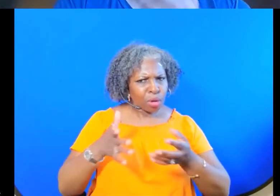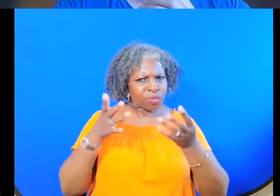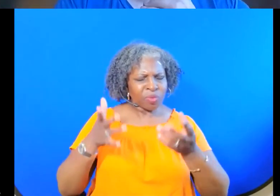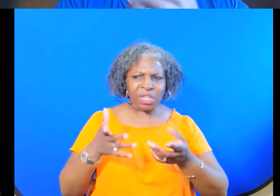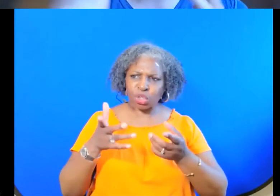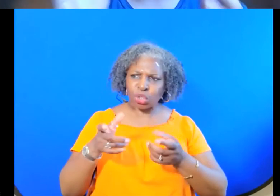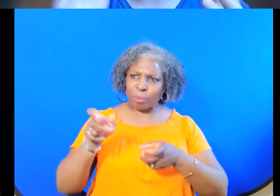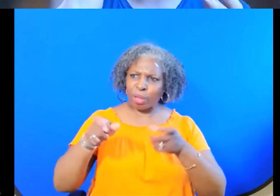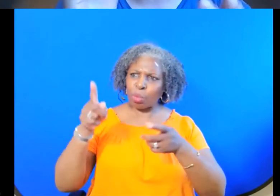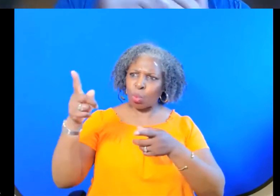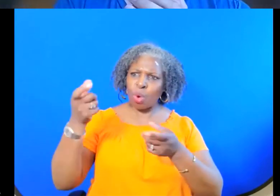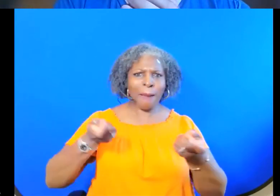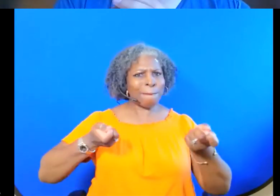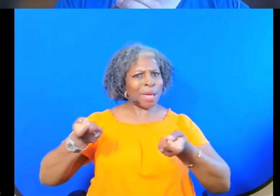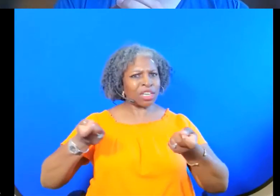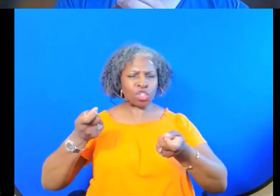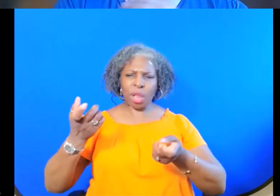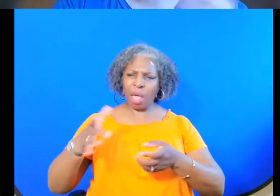So that might be local governance, or something like that.